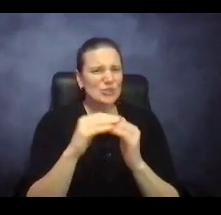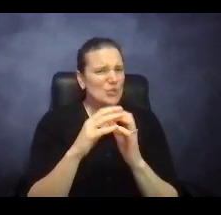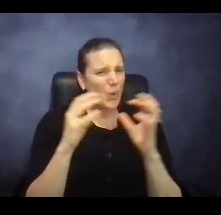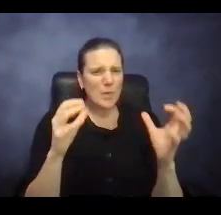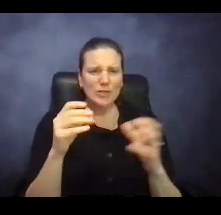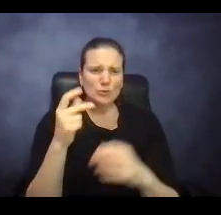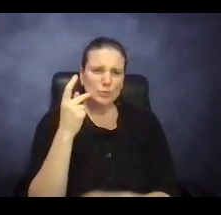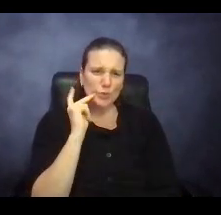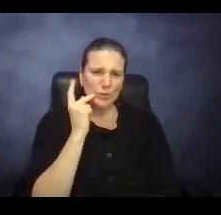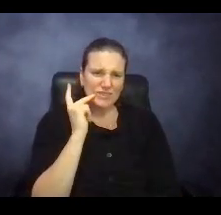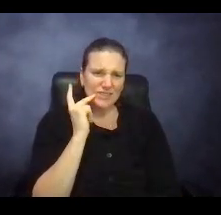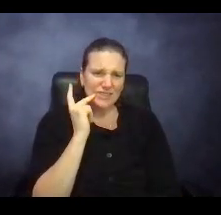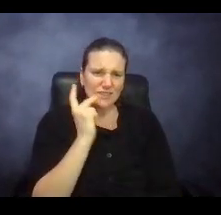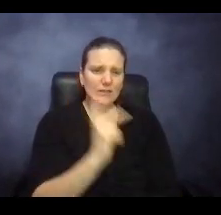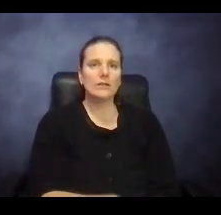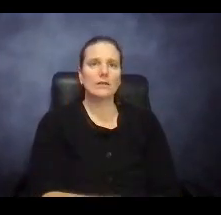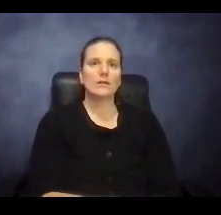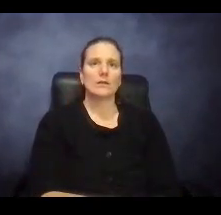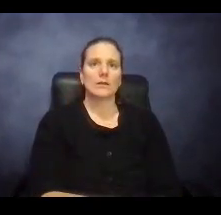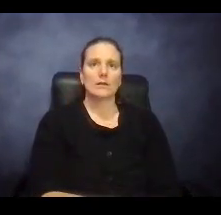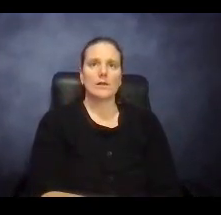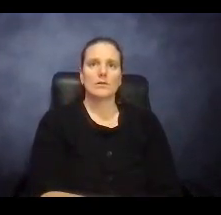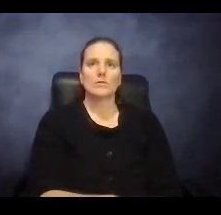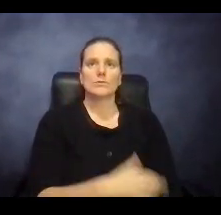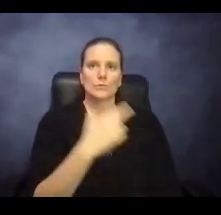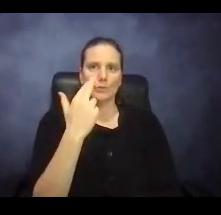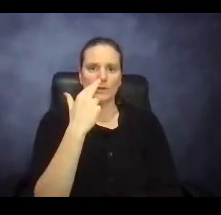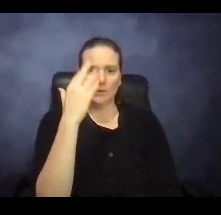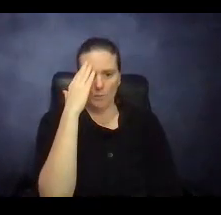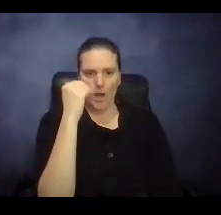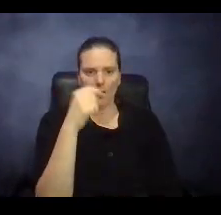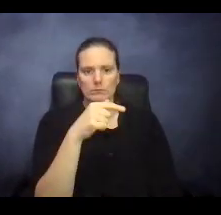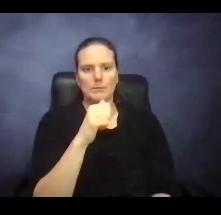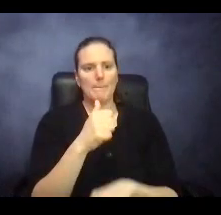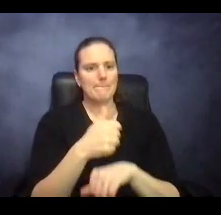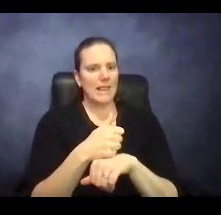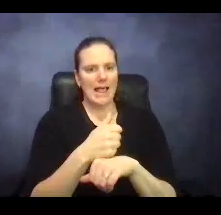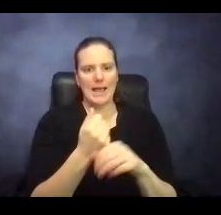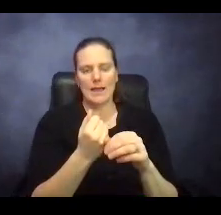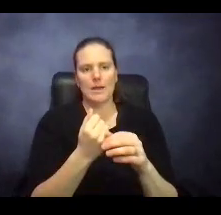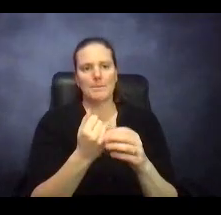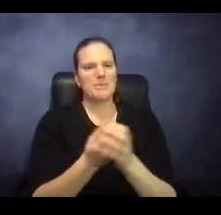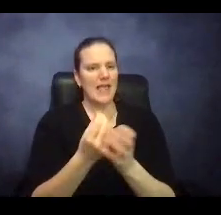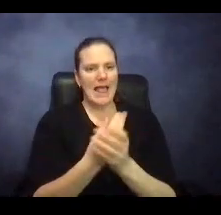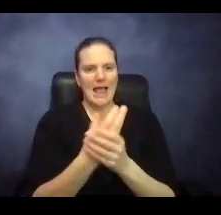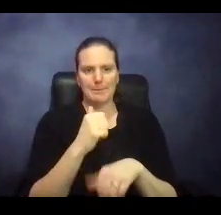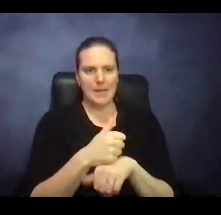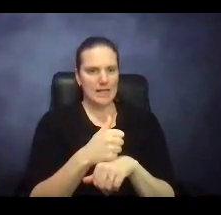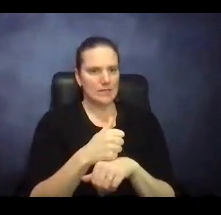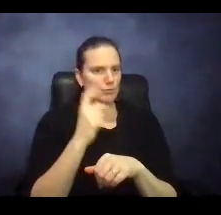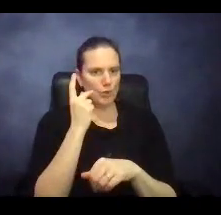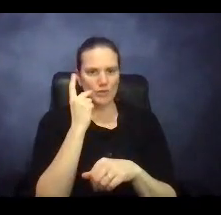One of the main reasons that we have to eat so much protein and plant-based protein does not cut it. And that's a whole nother conversation is